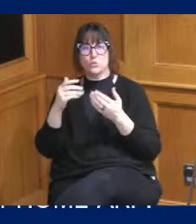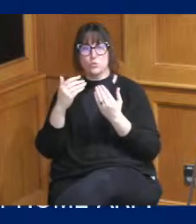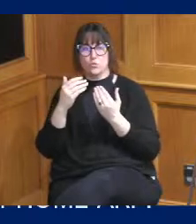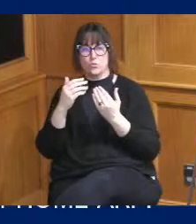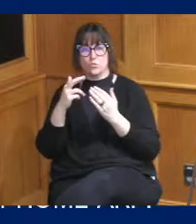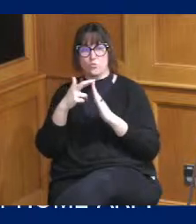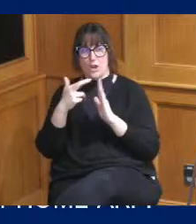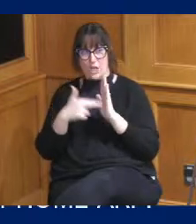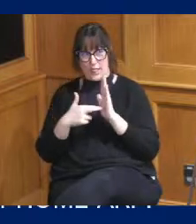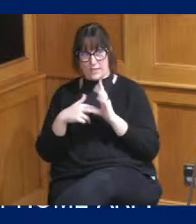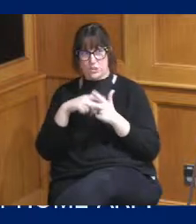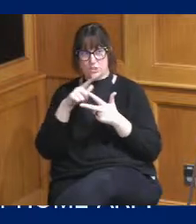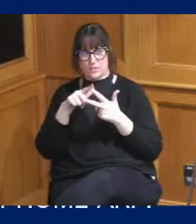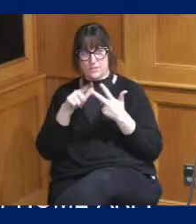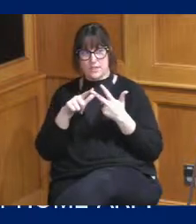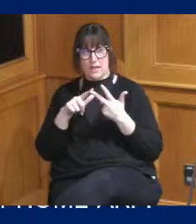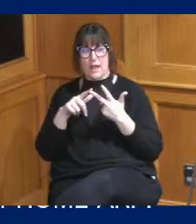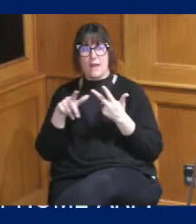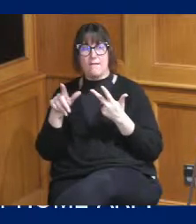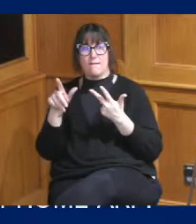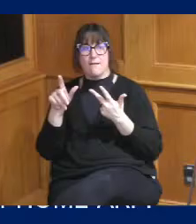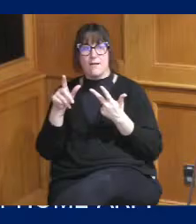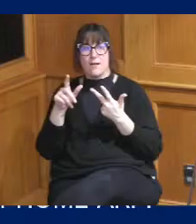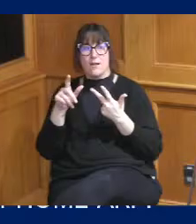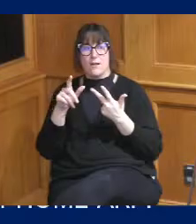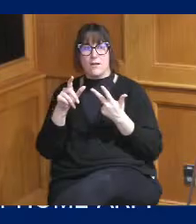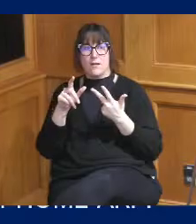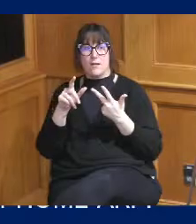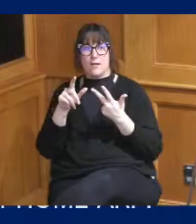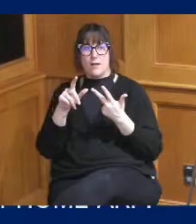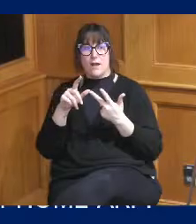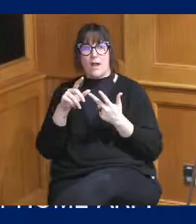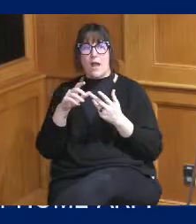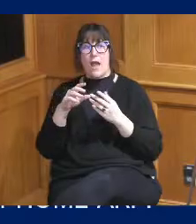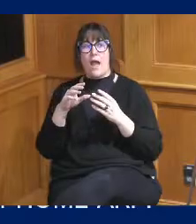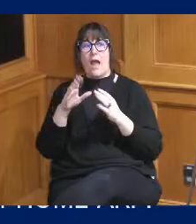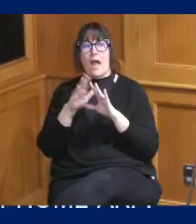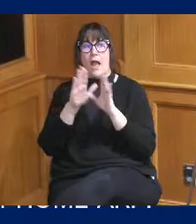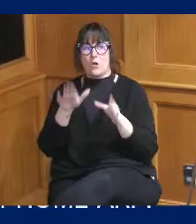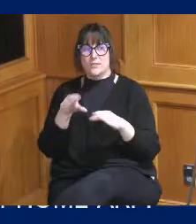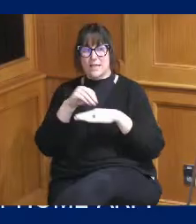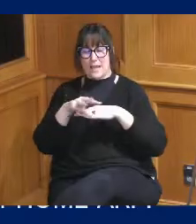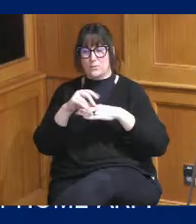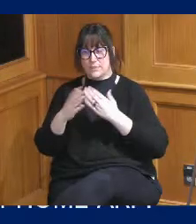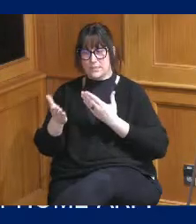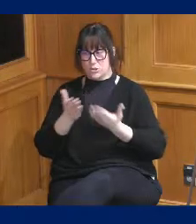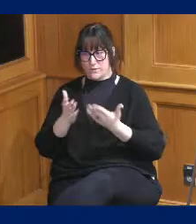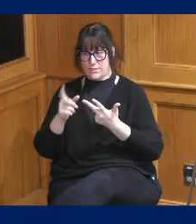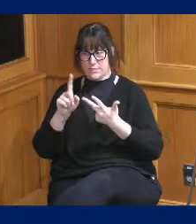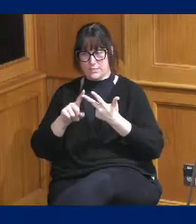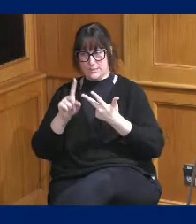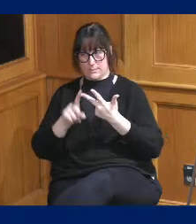category of eligible Supportive Services includes housing counseling services